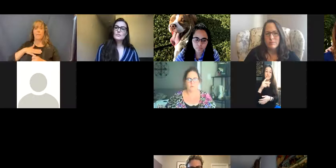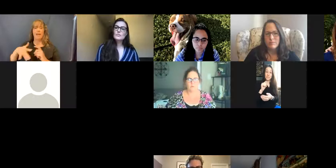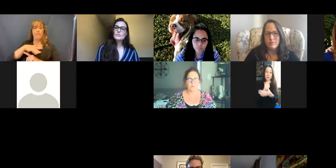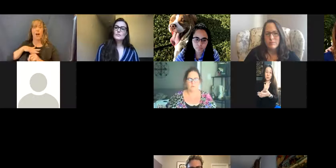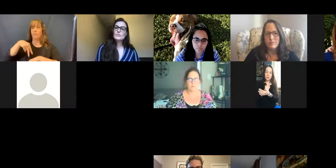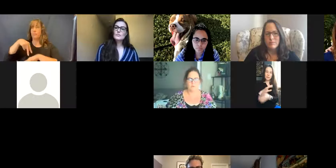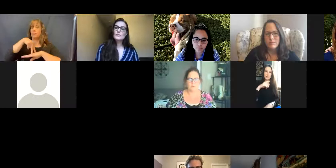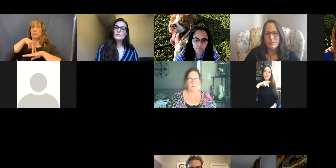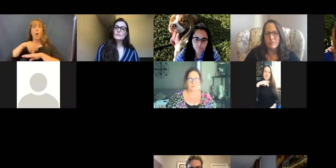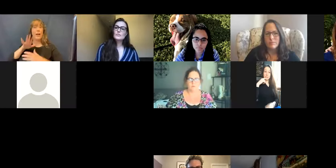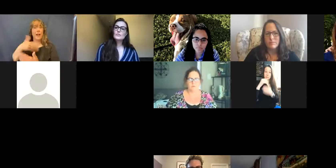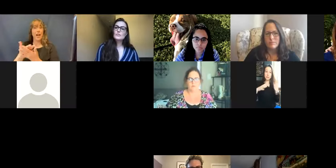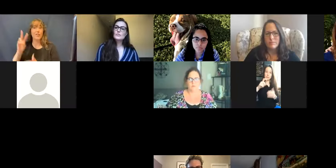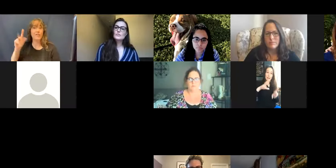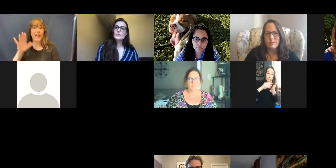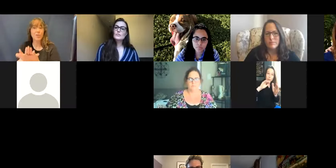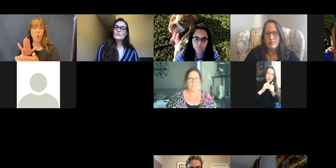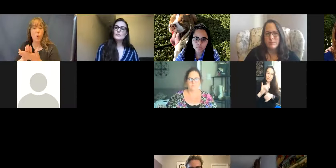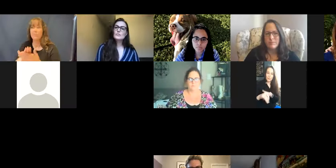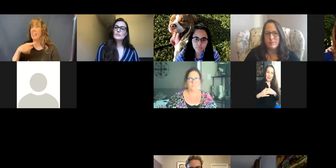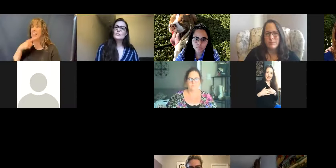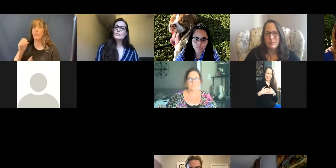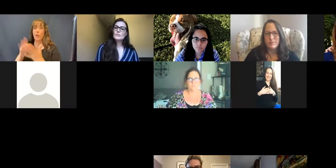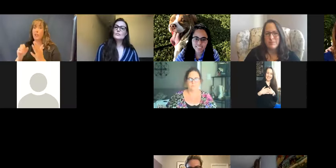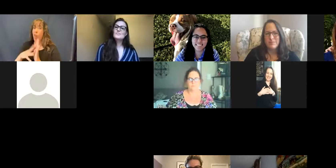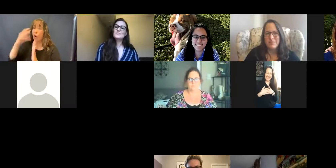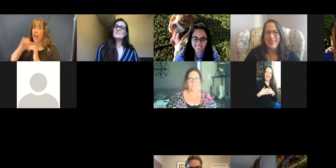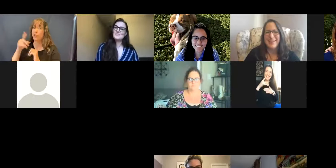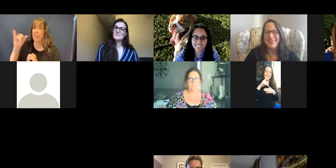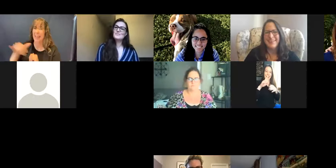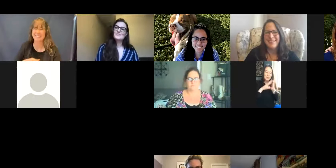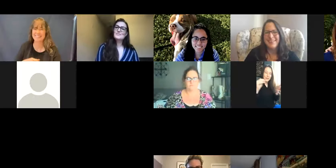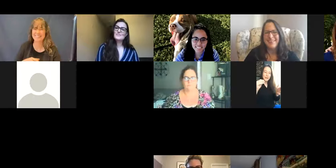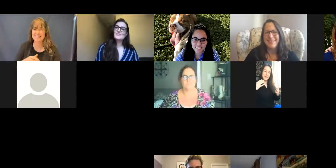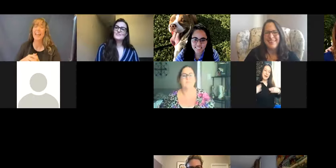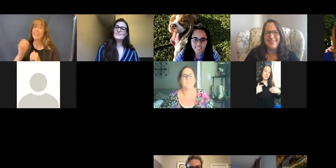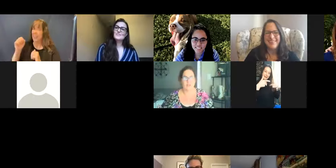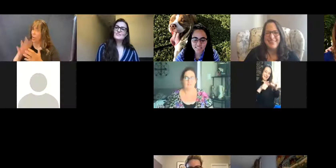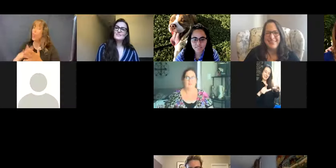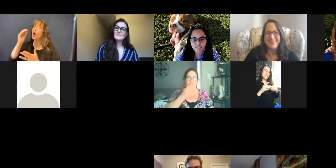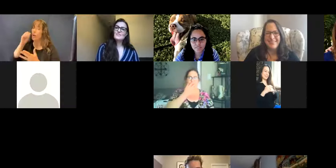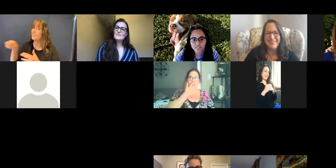vet school, the hearing students had to learn how to do that. They had to learn body language